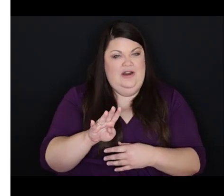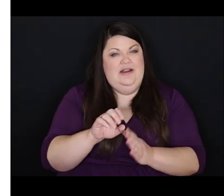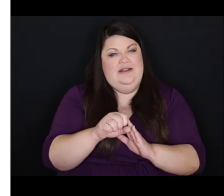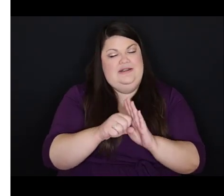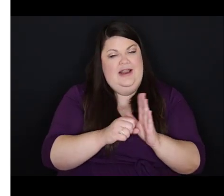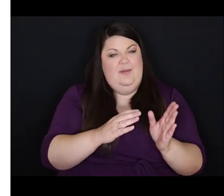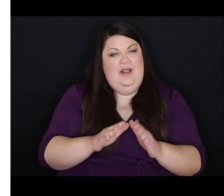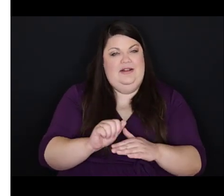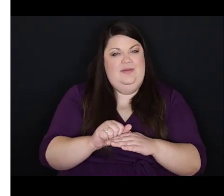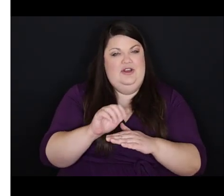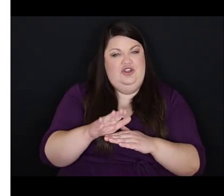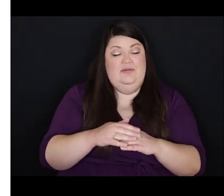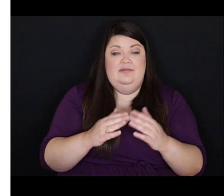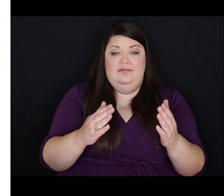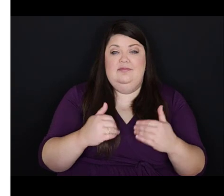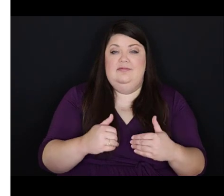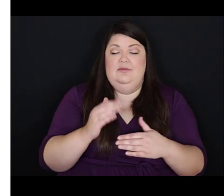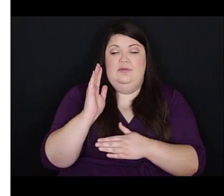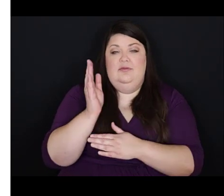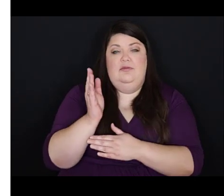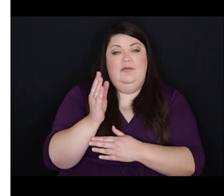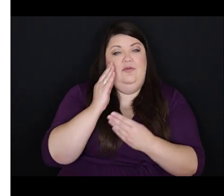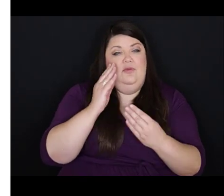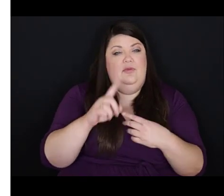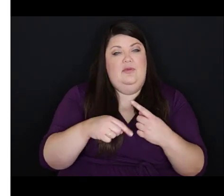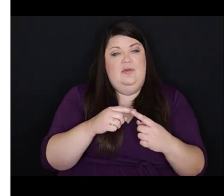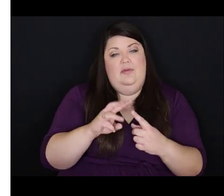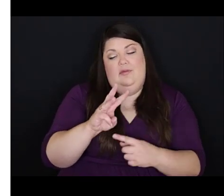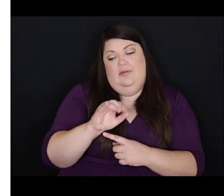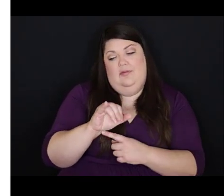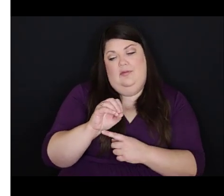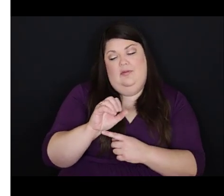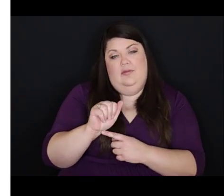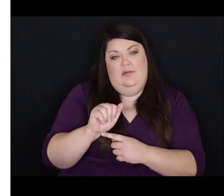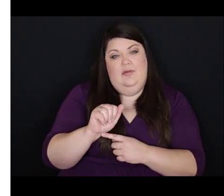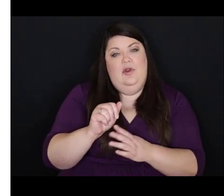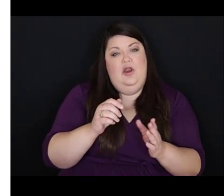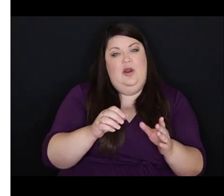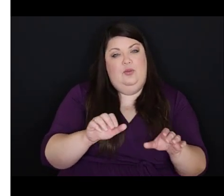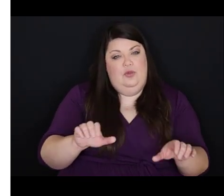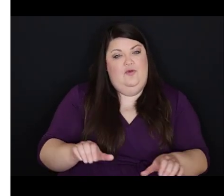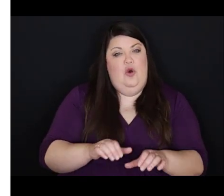Next, we will present information on the WIOA performance indicators and